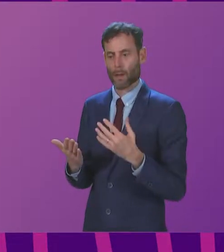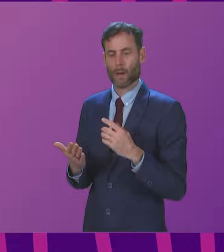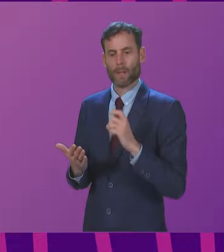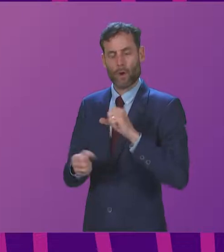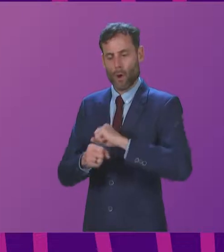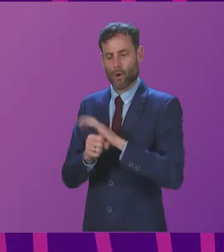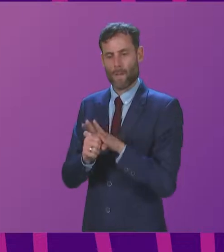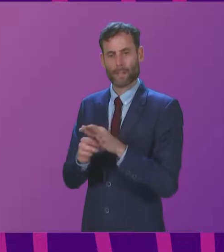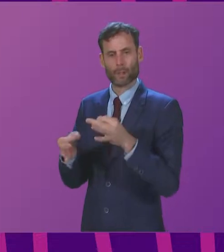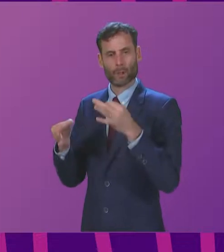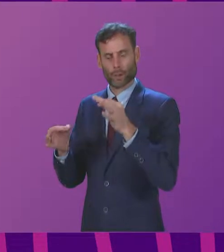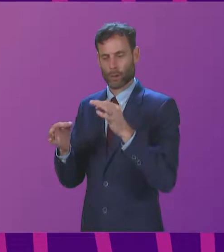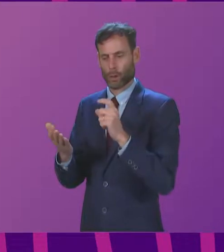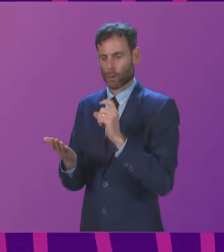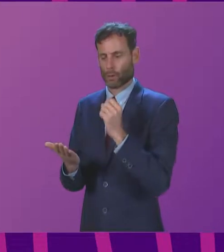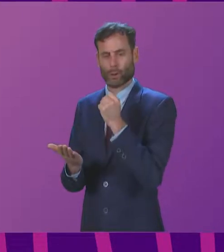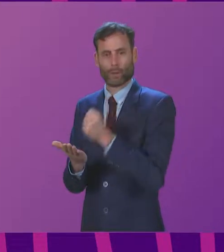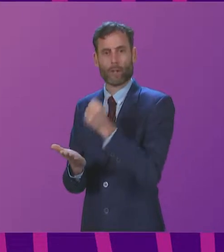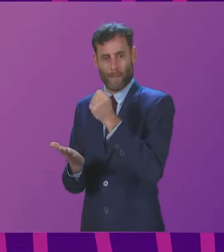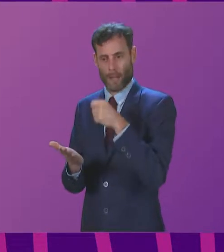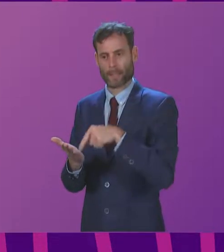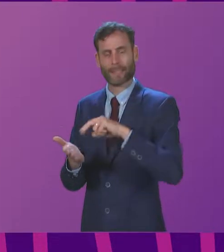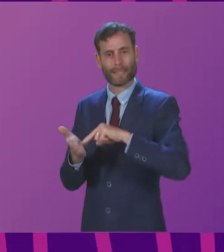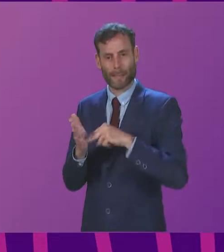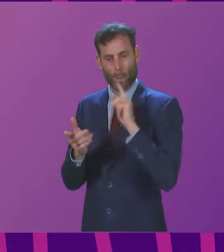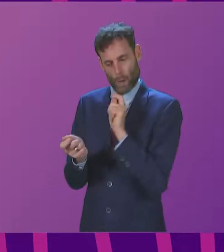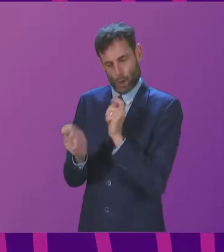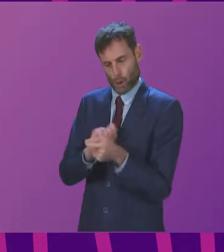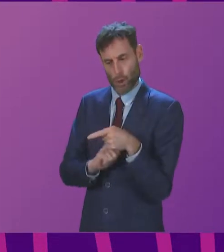and our rationale for all the decisions reached this morning in relation to the scheme.